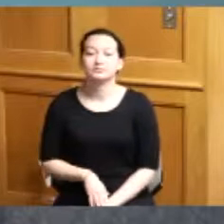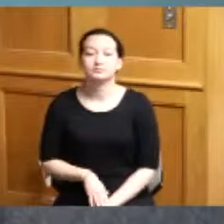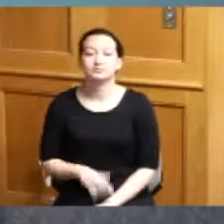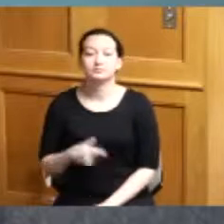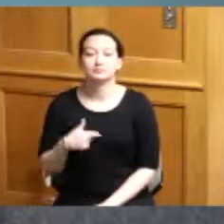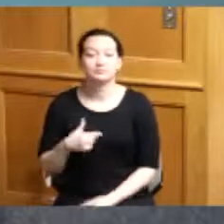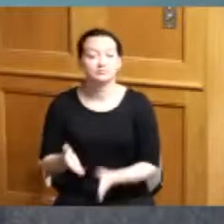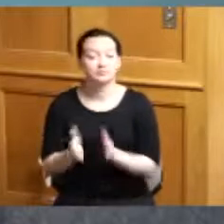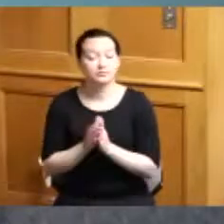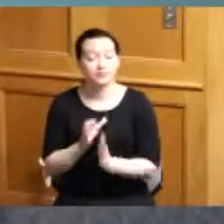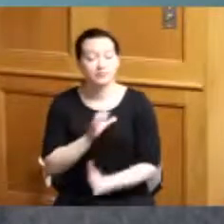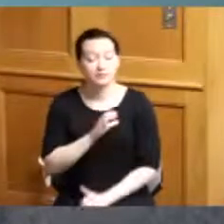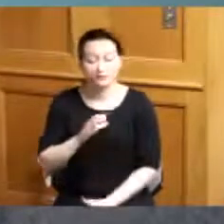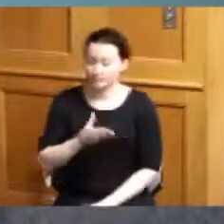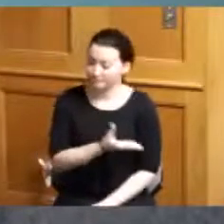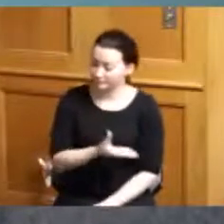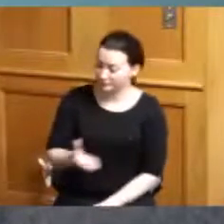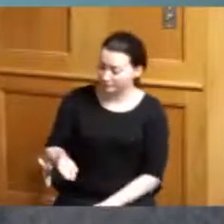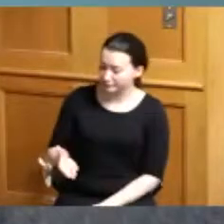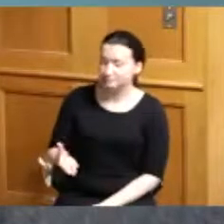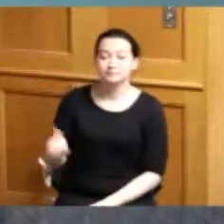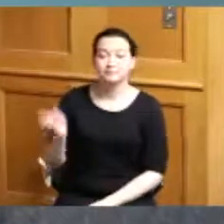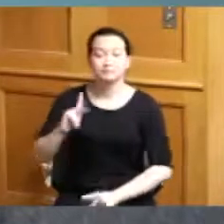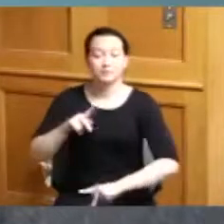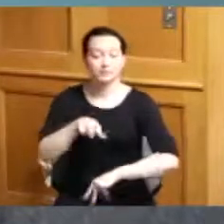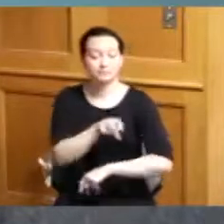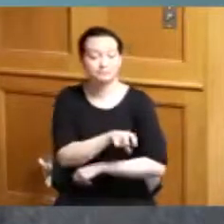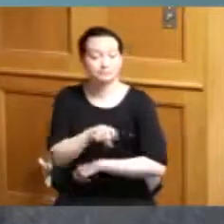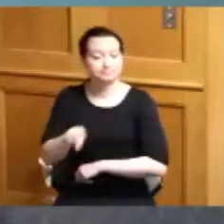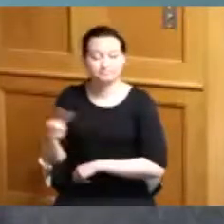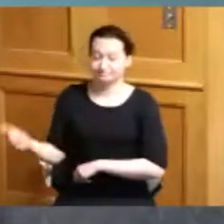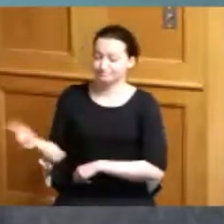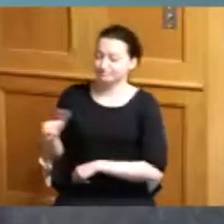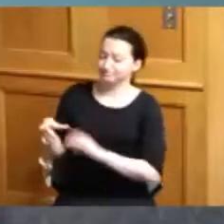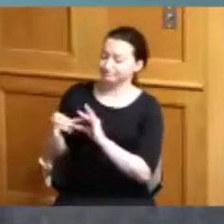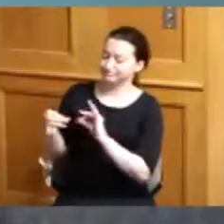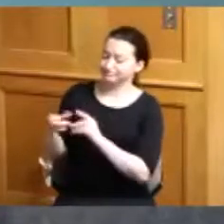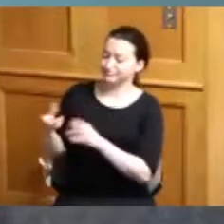to ask the Commission everybody on the diocese to introduce themselves thanks Commissioner